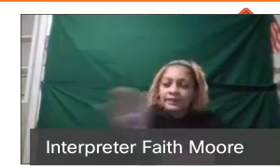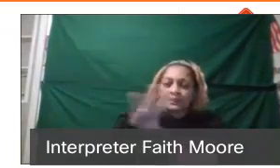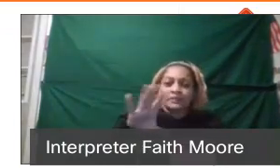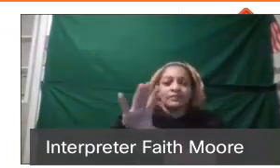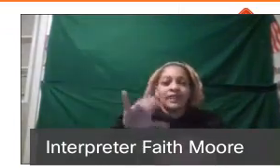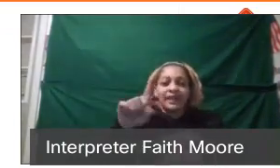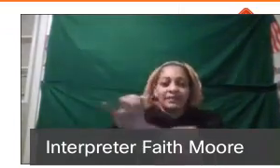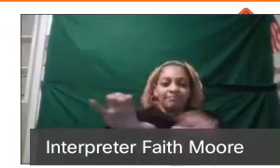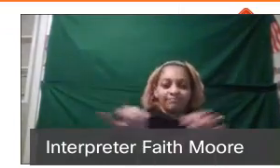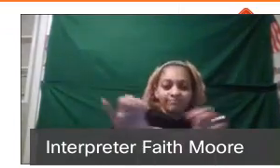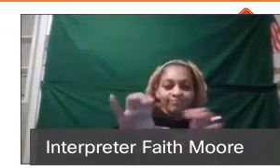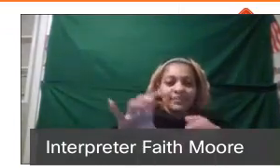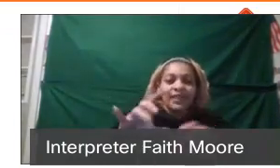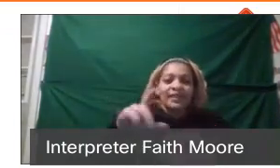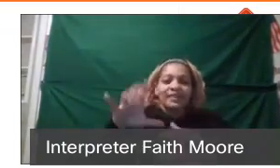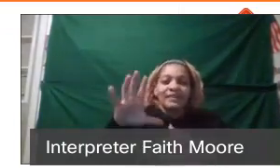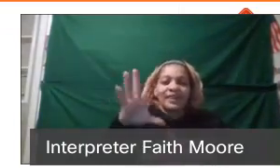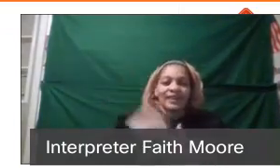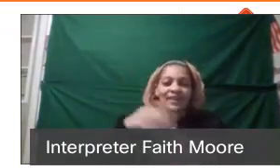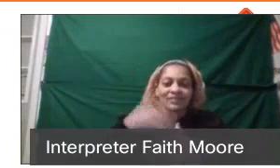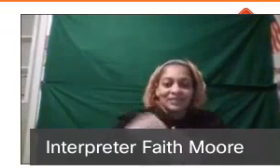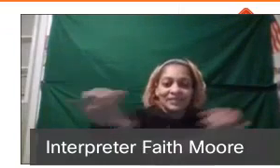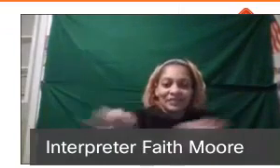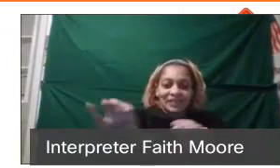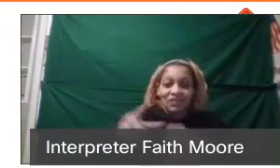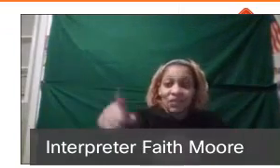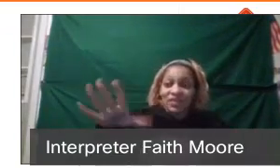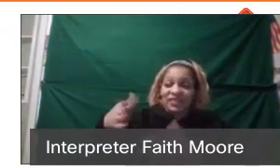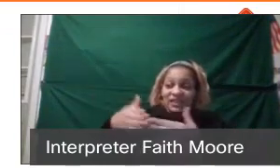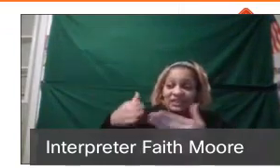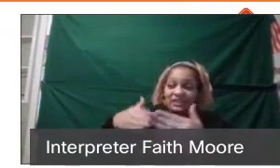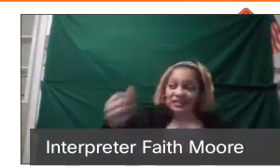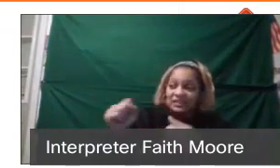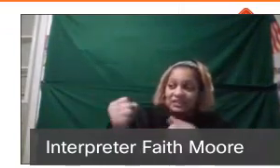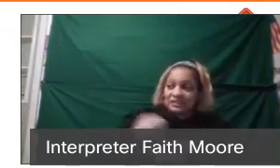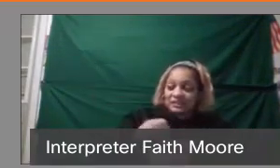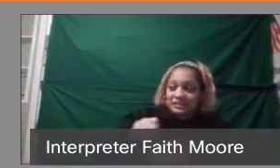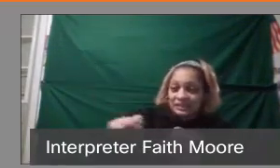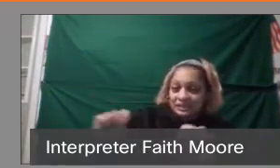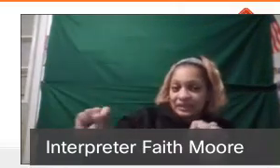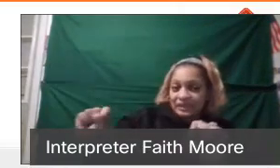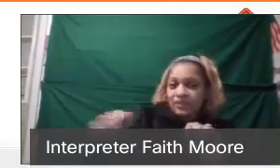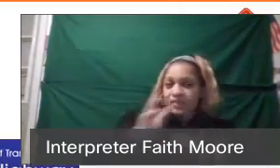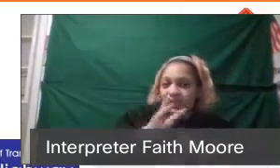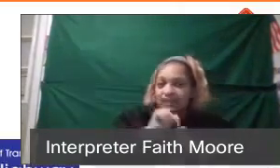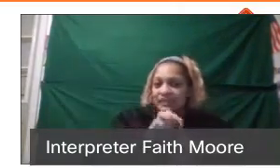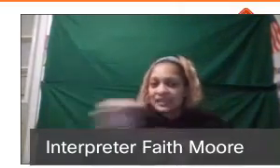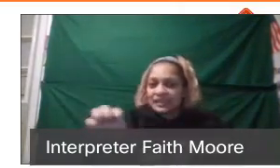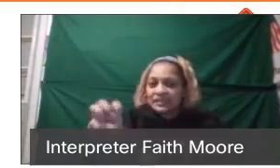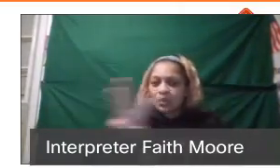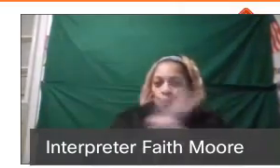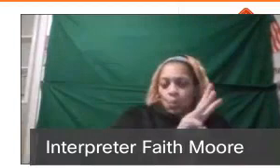A longstanding problem for safe travel in the area is the lack of a safe East West route between Tacoma and points West.